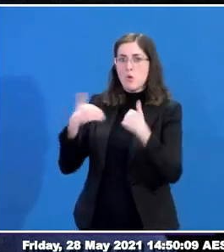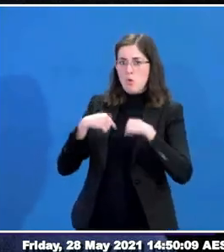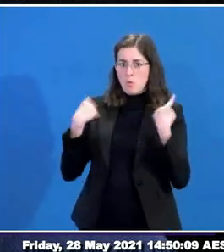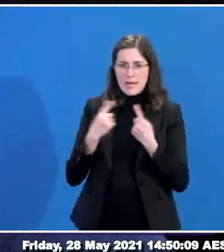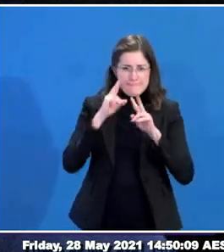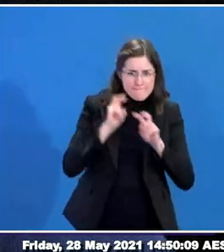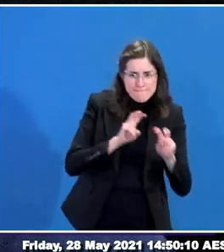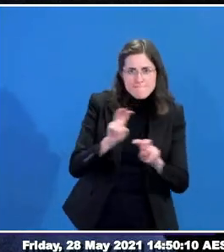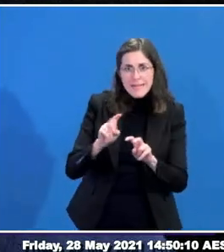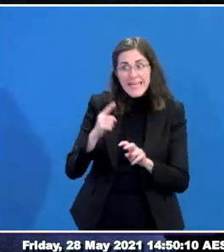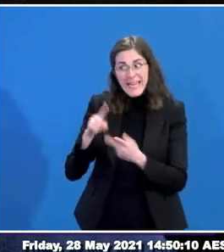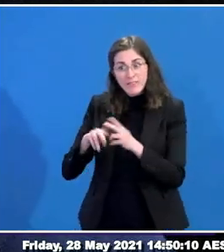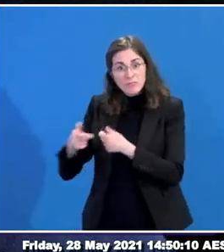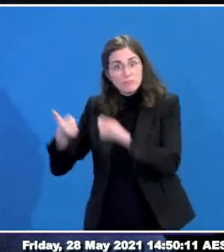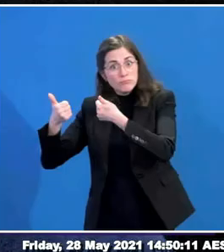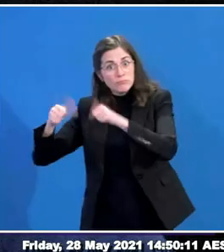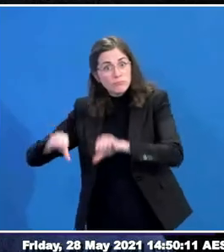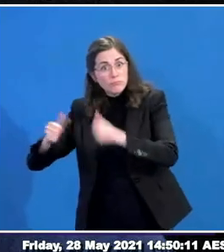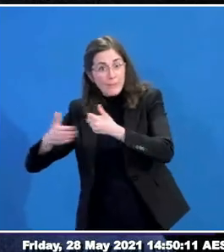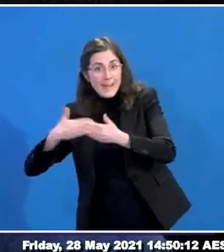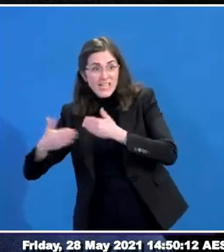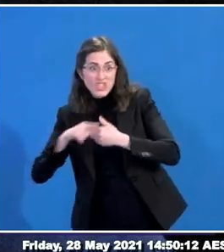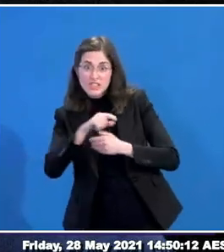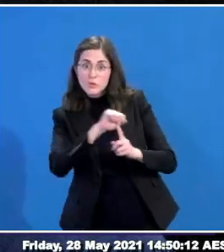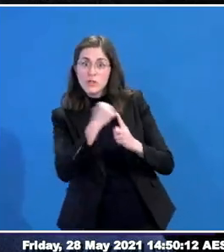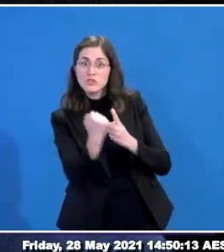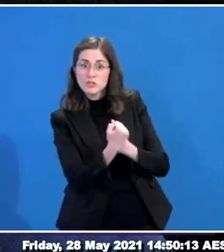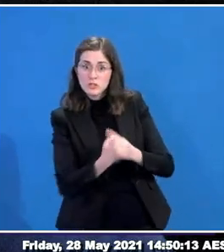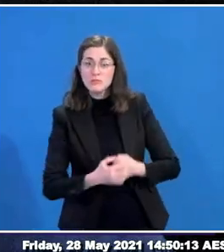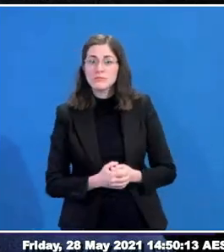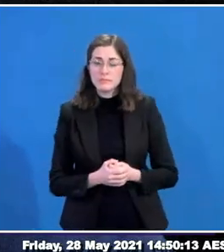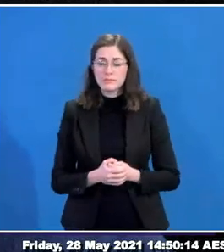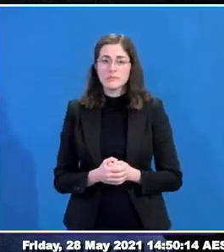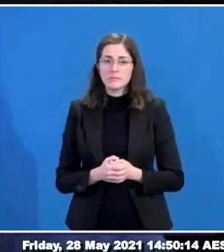incident and there may be incidents where in addition to the matters I've